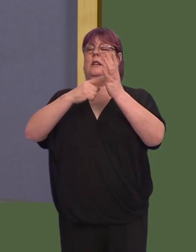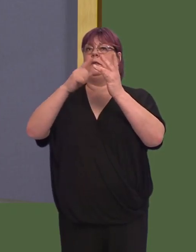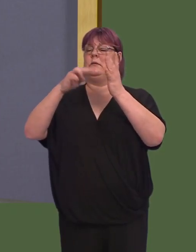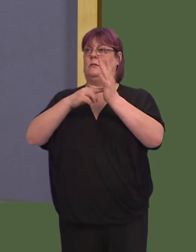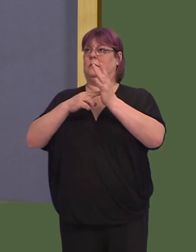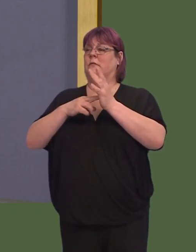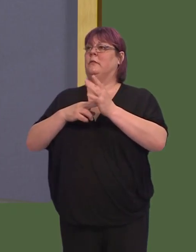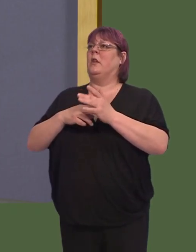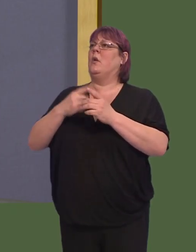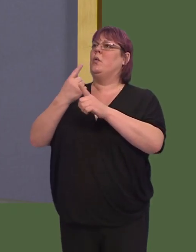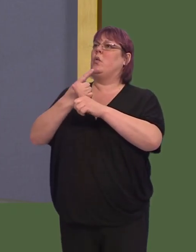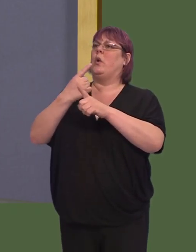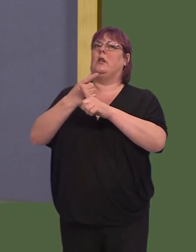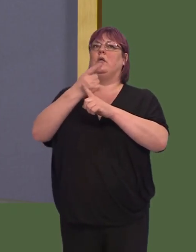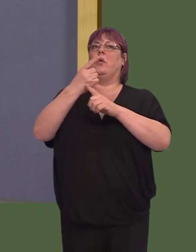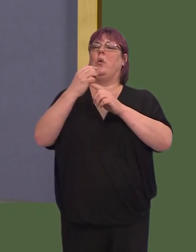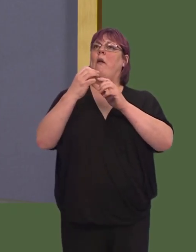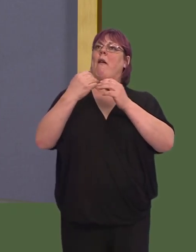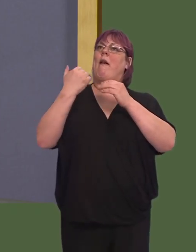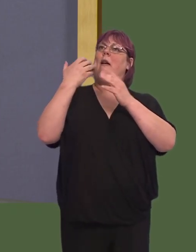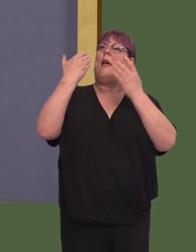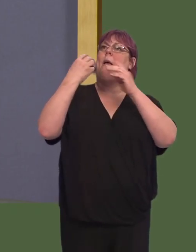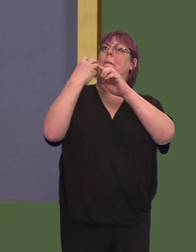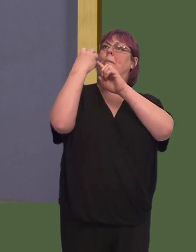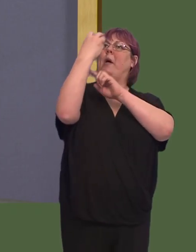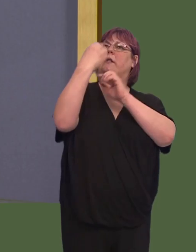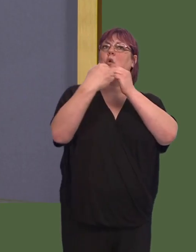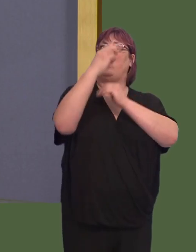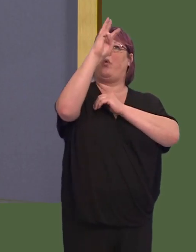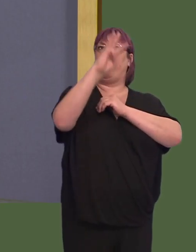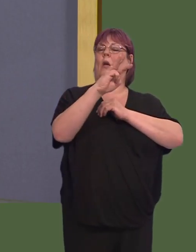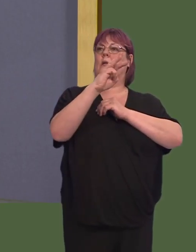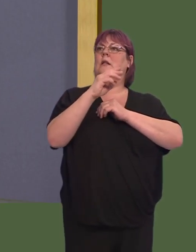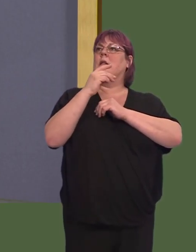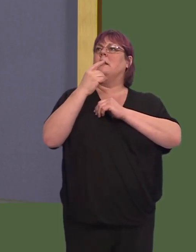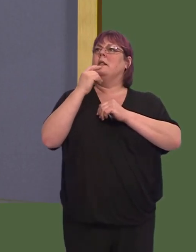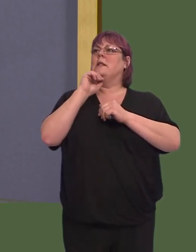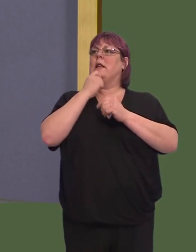speaking at Airbus in north Wales, offered to rewrite the alleged flagship Brexit Bill